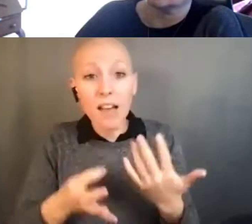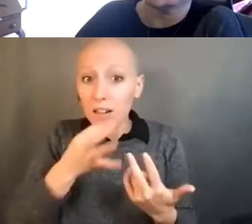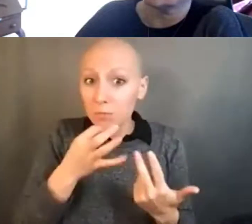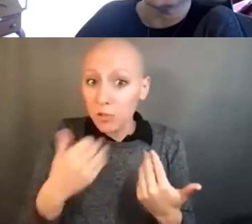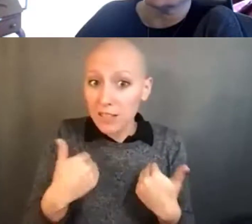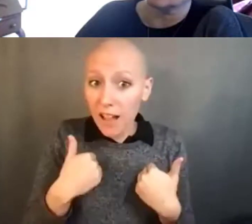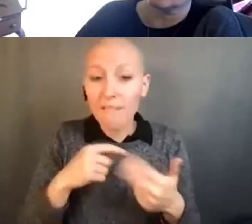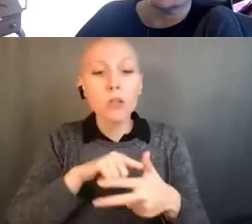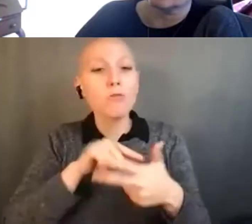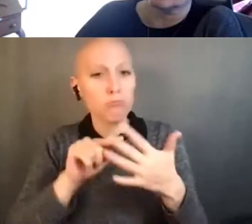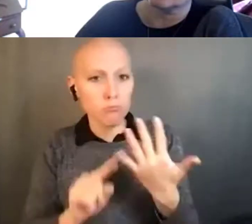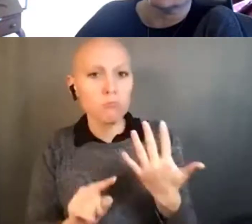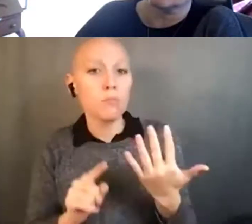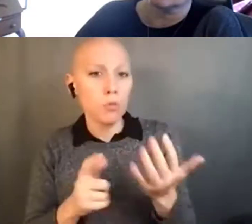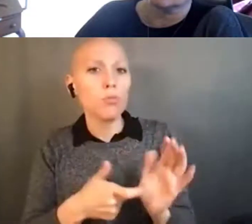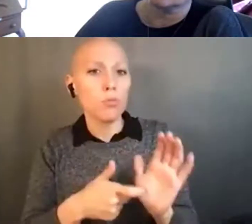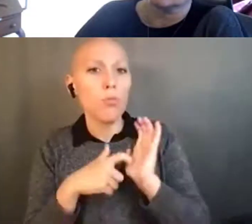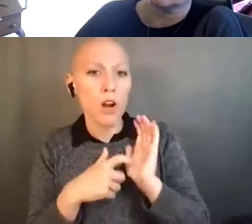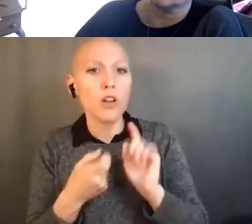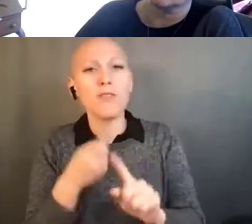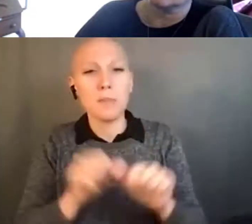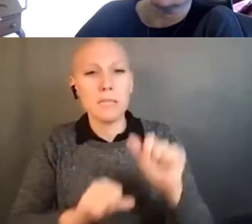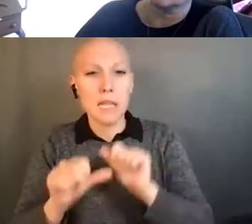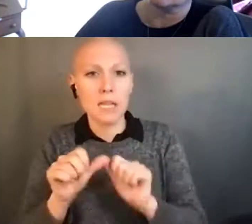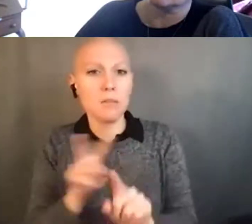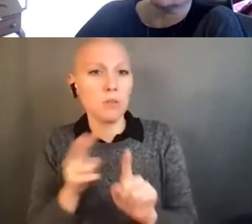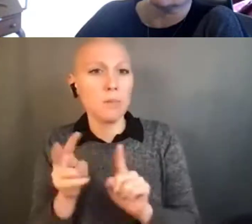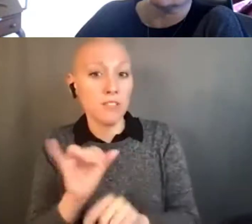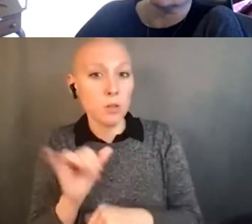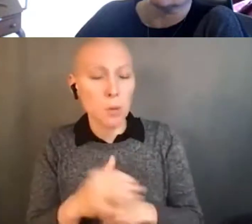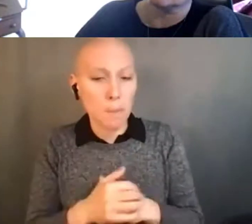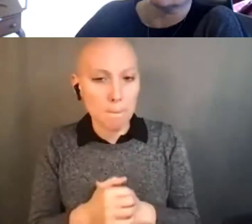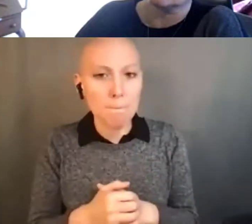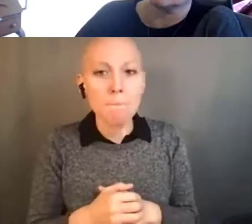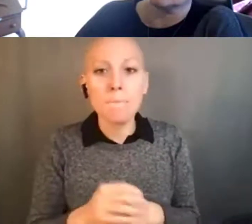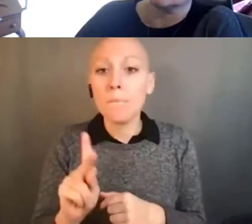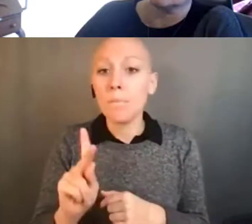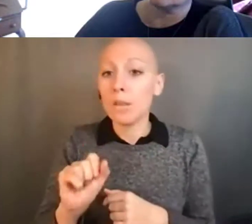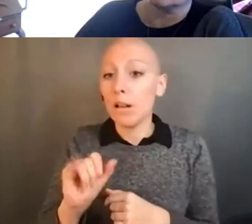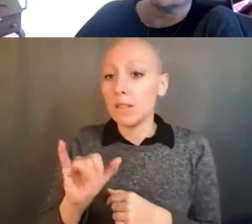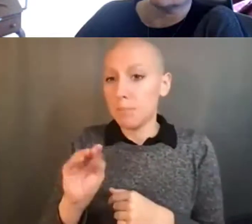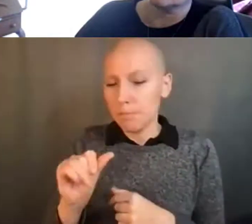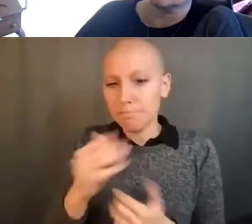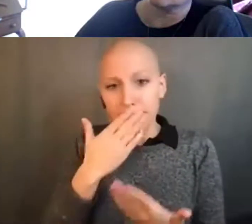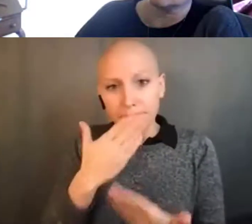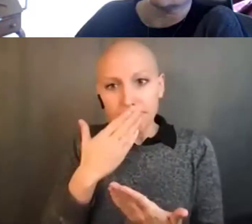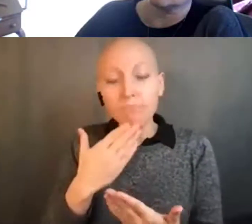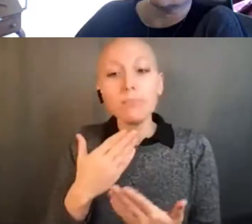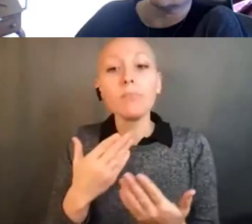Kasima Garst: Great, thank you. Next question, is the expiration date of an FOA or Funding Opportunity Announcement